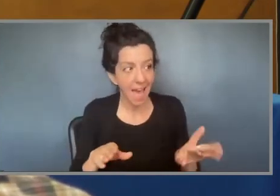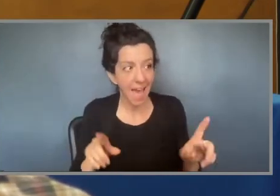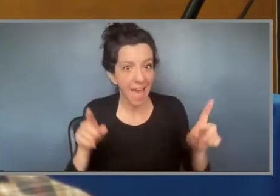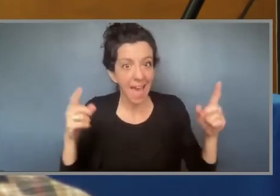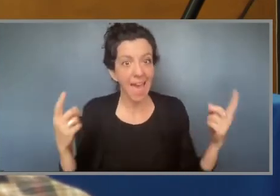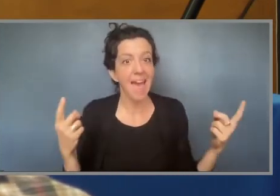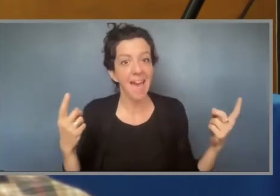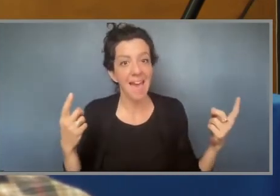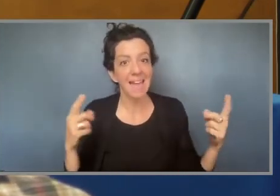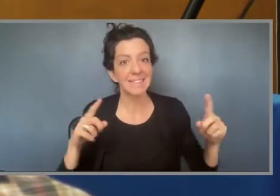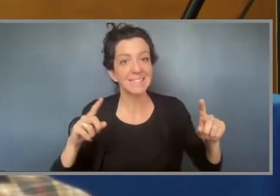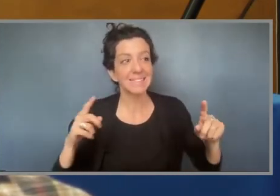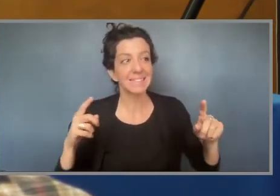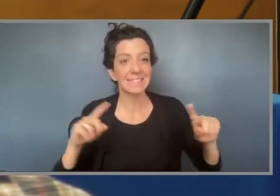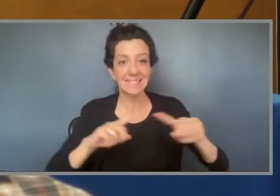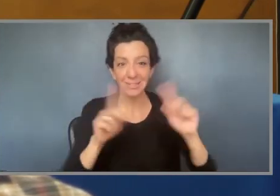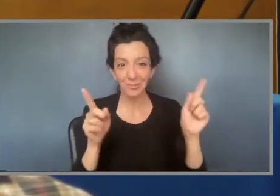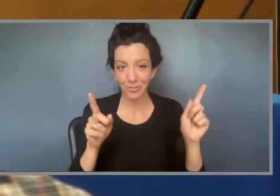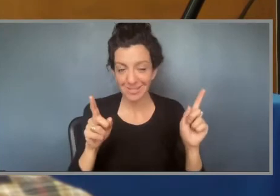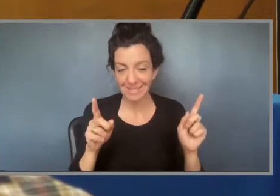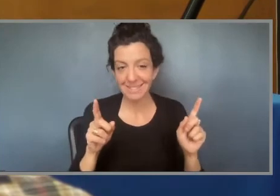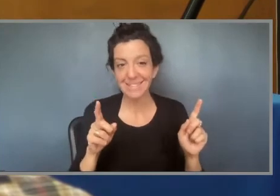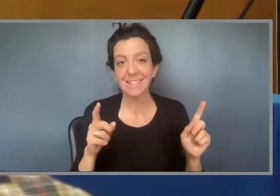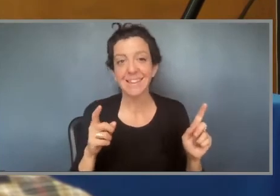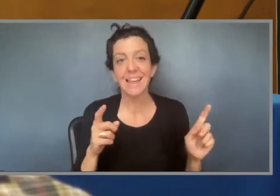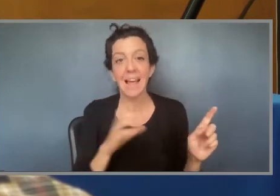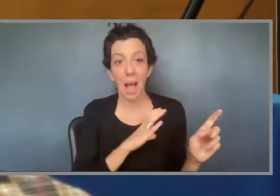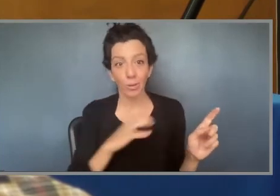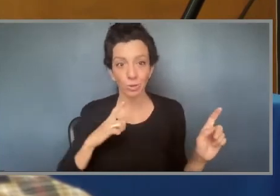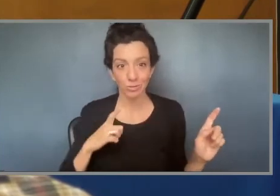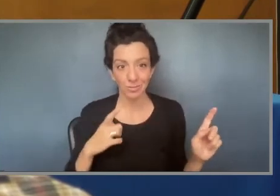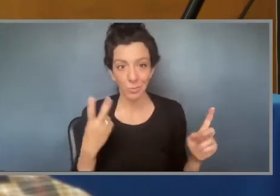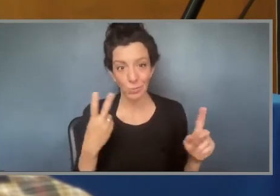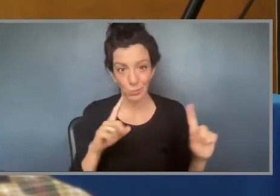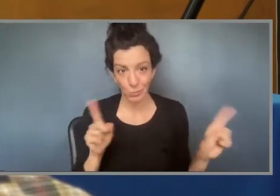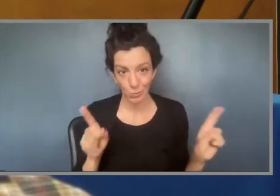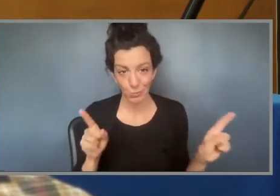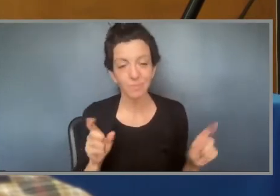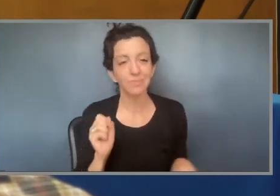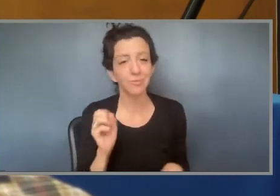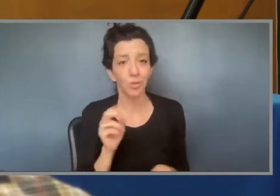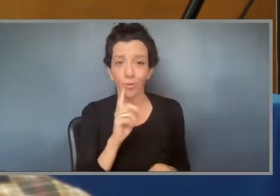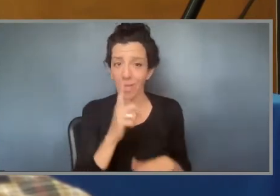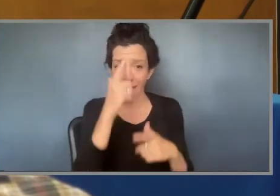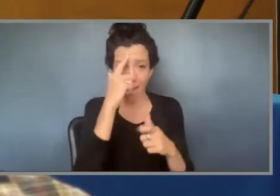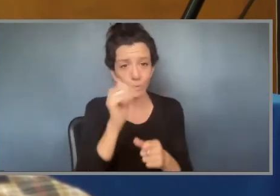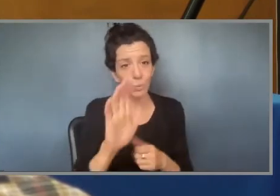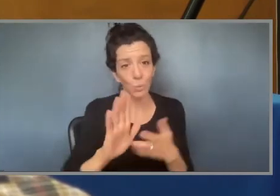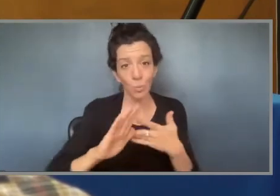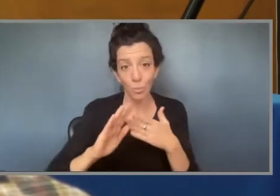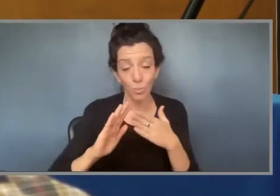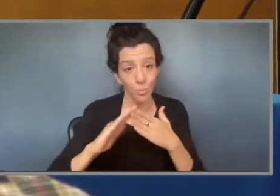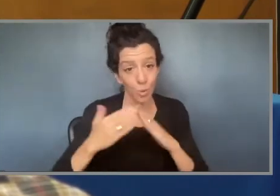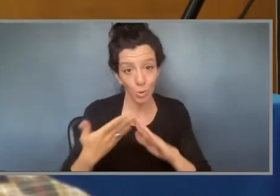Studio: On on their city council, they could they could have a voice, with more than one Council person so it's it's